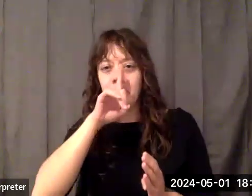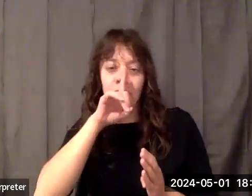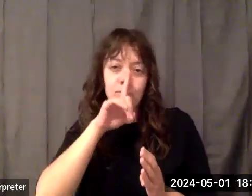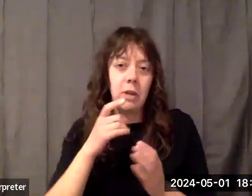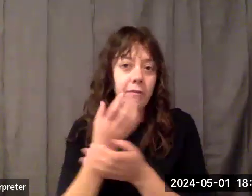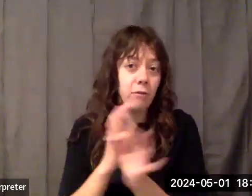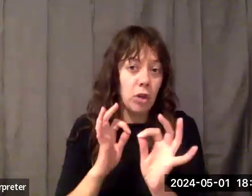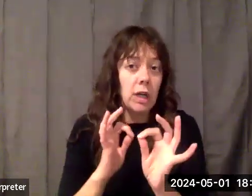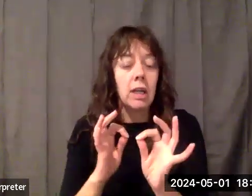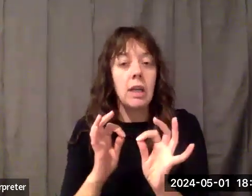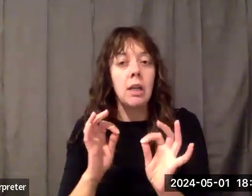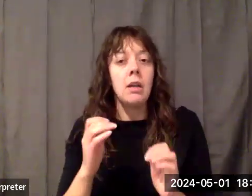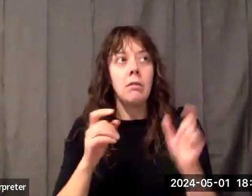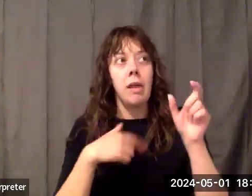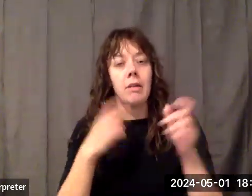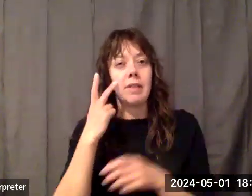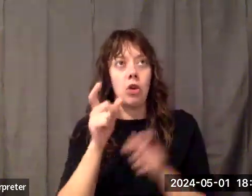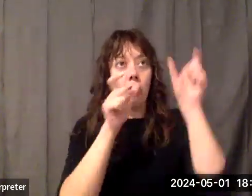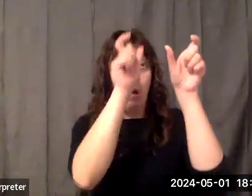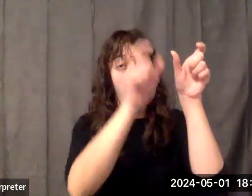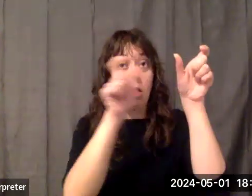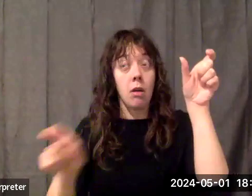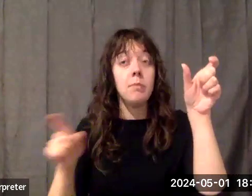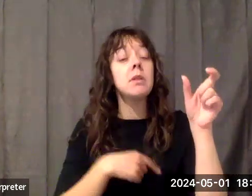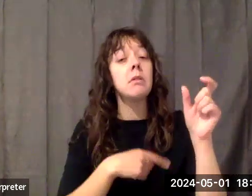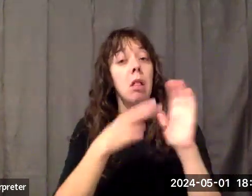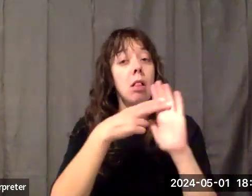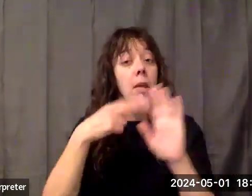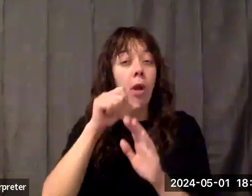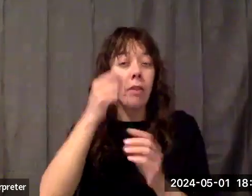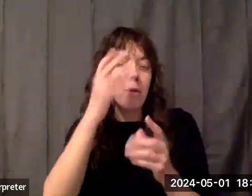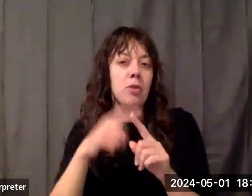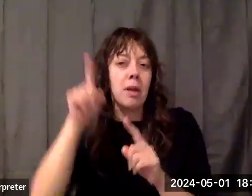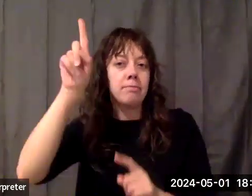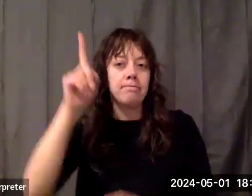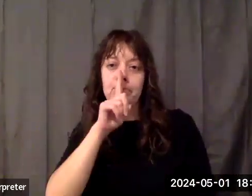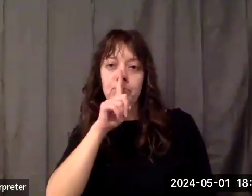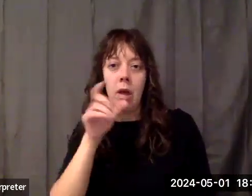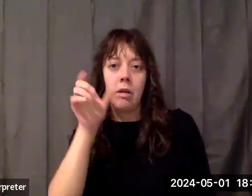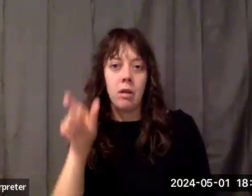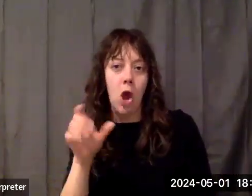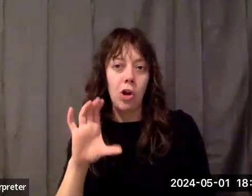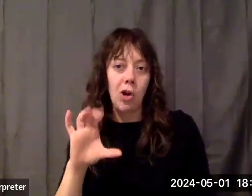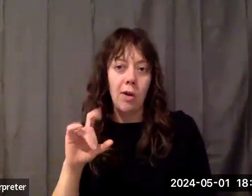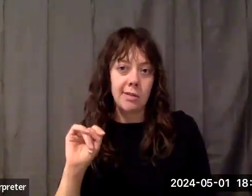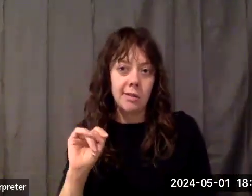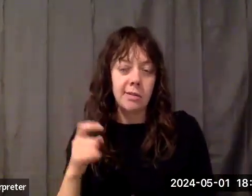that would be incredibly helpful. Thanks. Thank you Heather. I appreciate the, those comments and